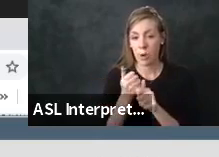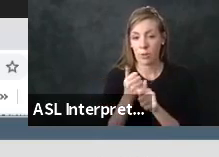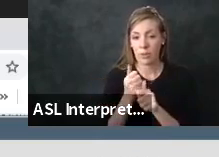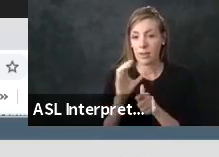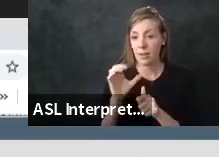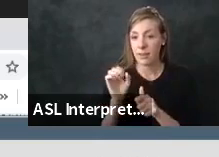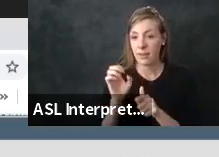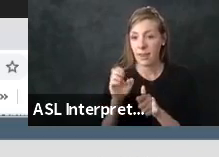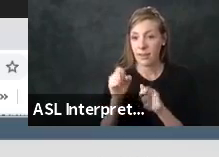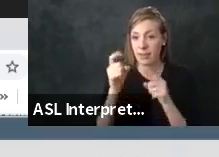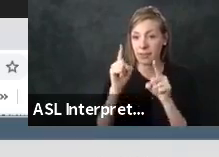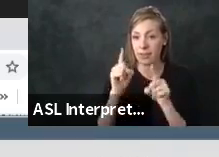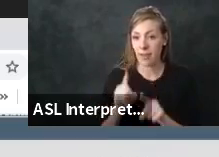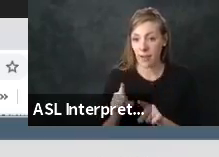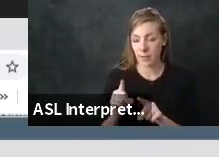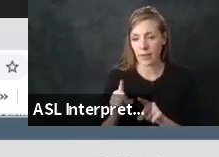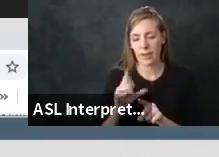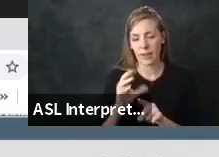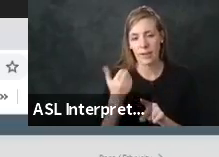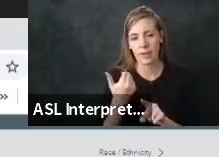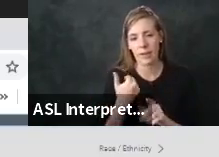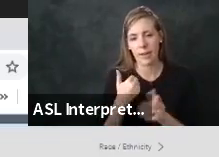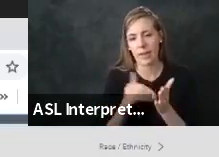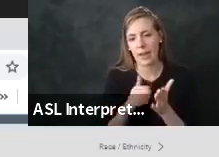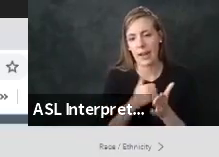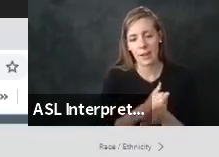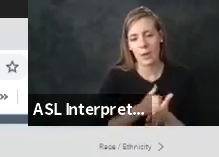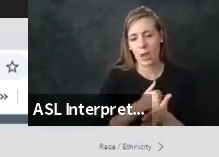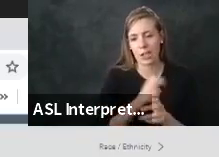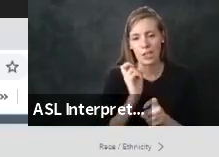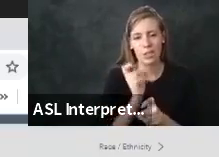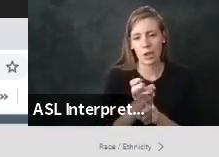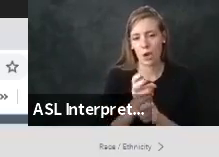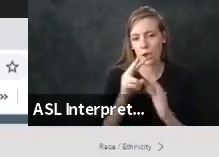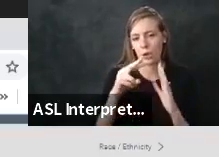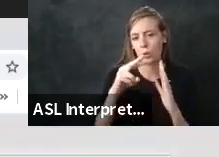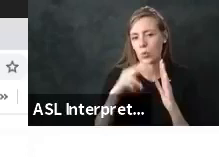And I apologize that this writing is a little bit small. You can always Zoom in as well.